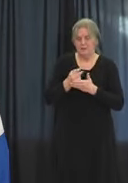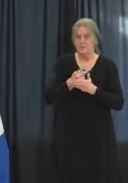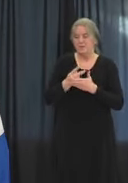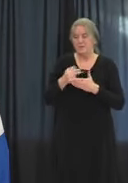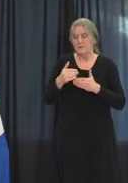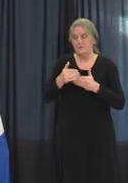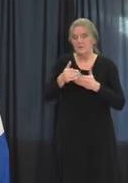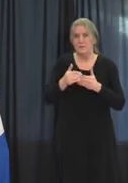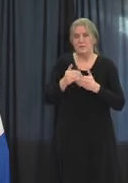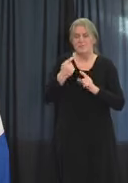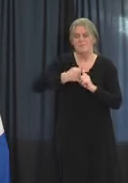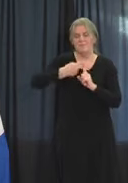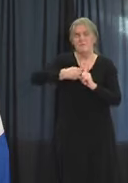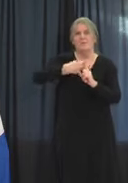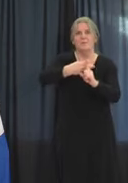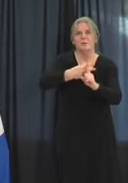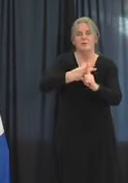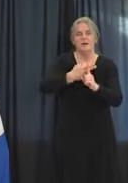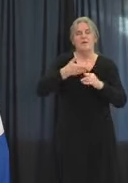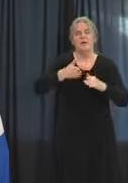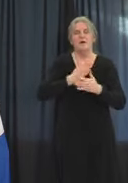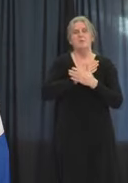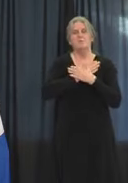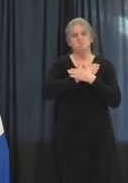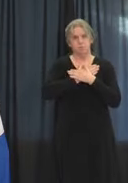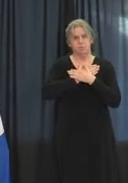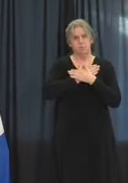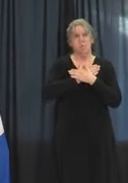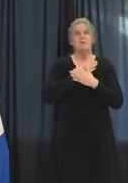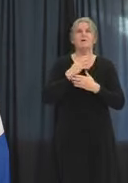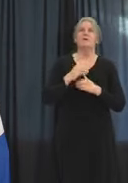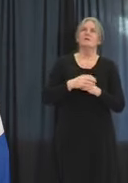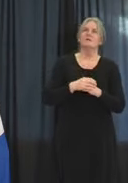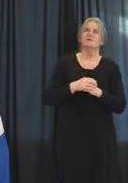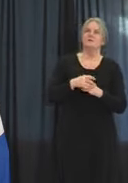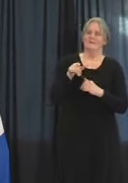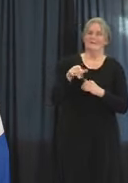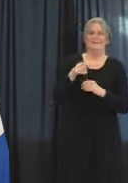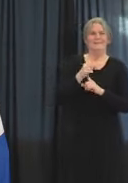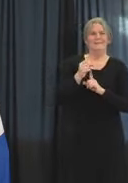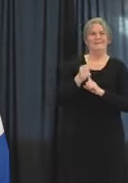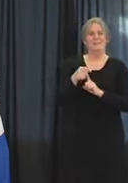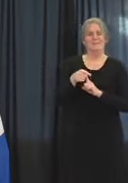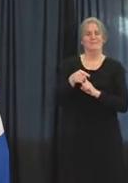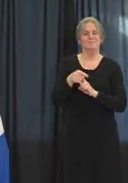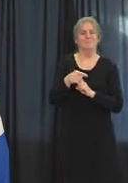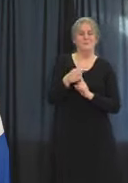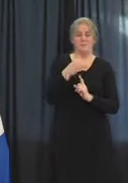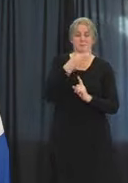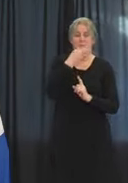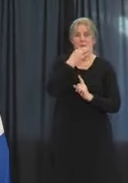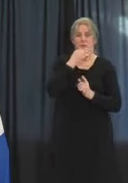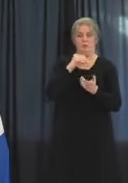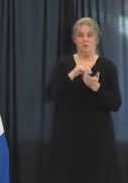this week or next week, but the months ahead. So in that case, for instance, a